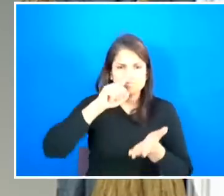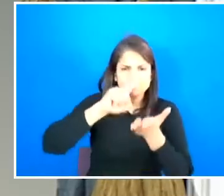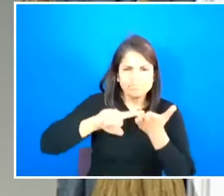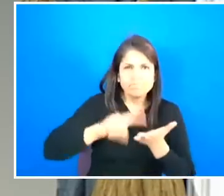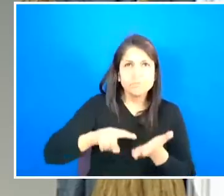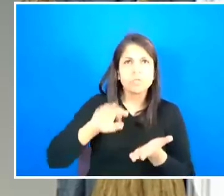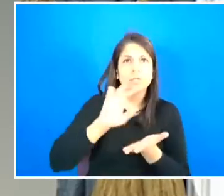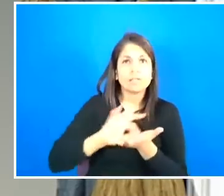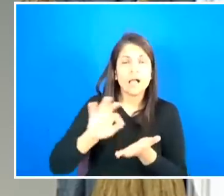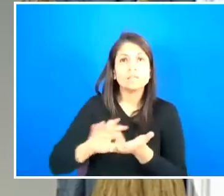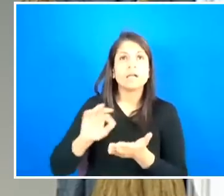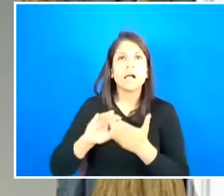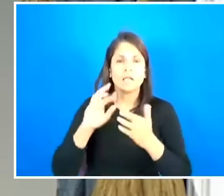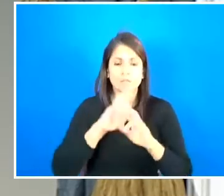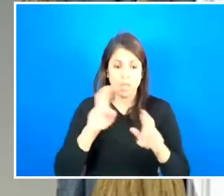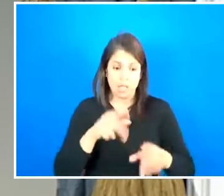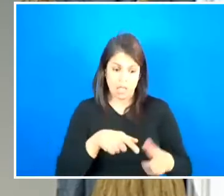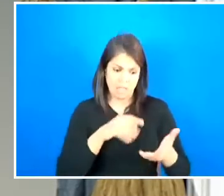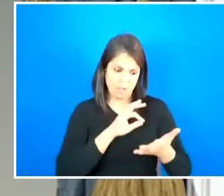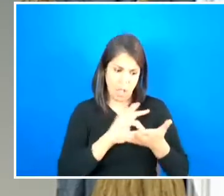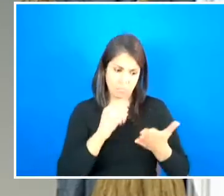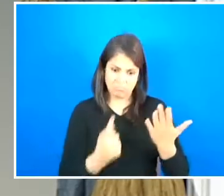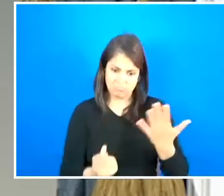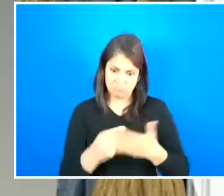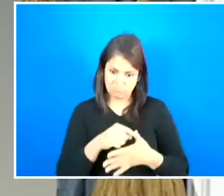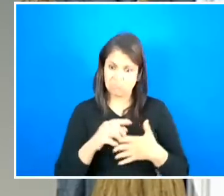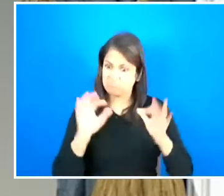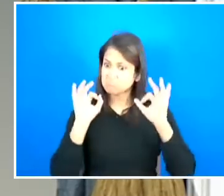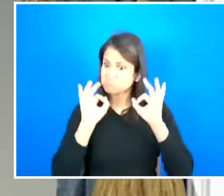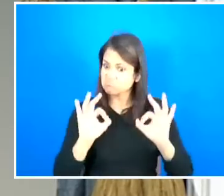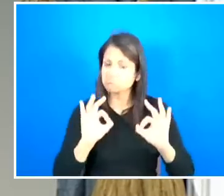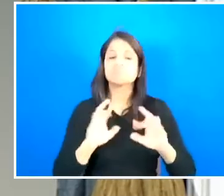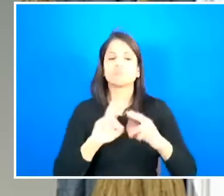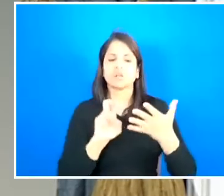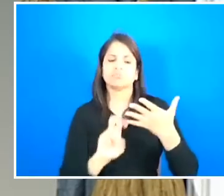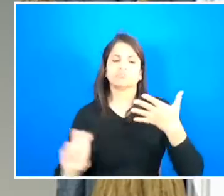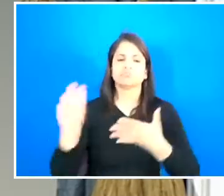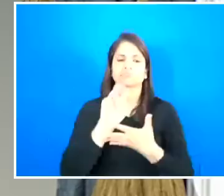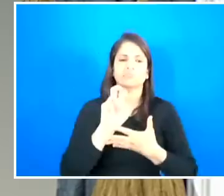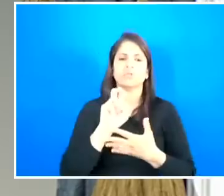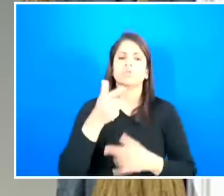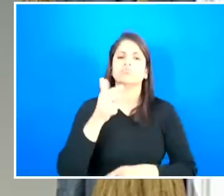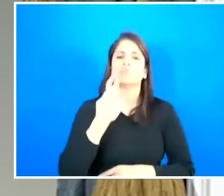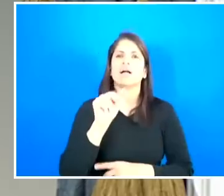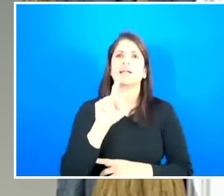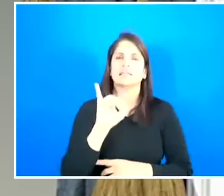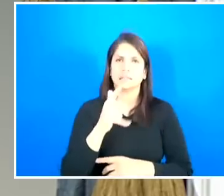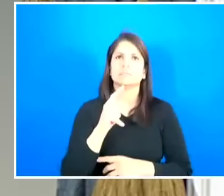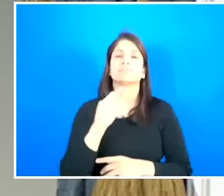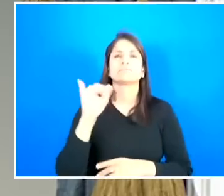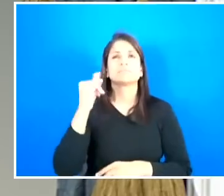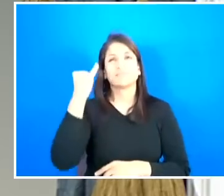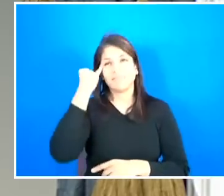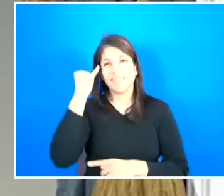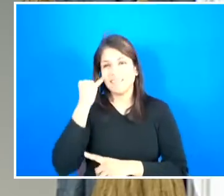GO AHEAD. SO ON THE QUESTION OF SCREENING AND WITH THE GRADES,